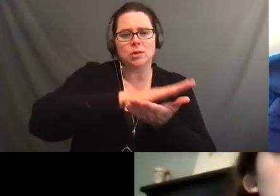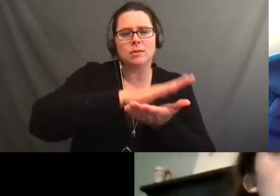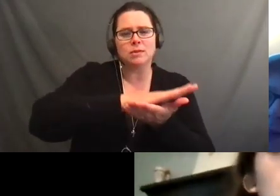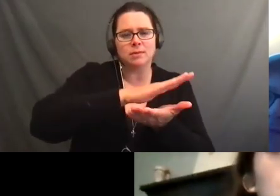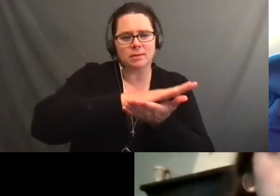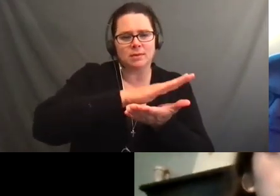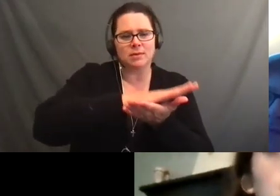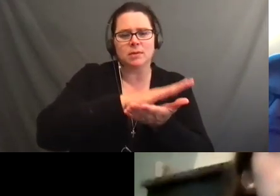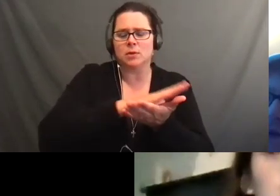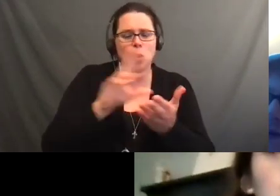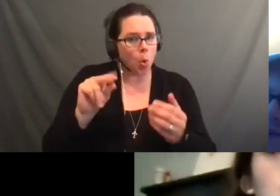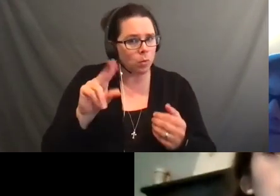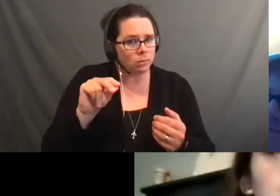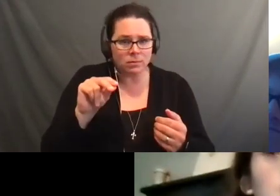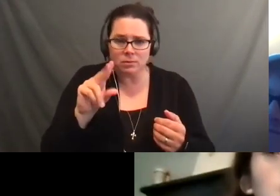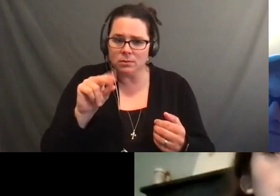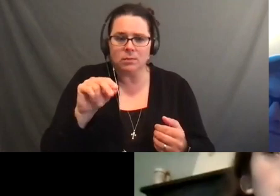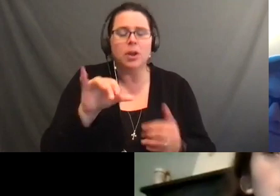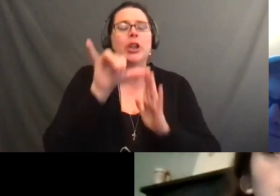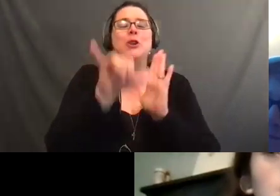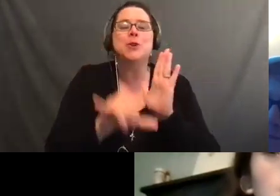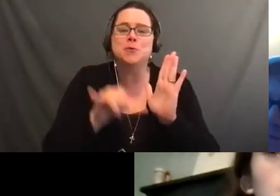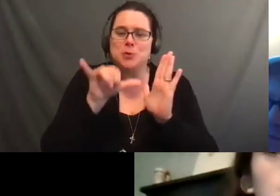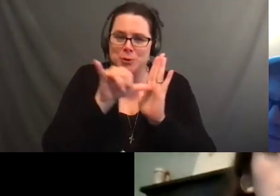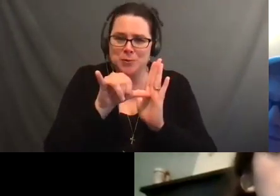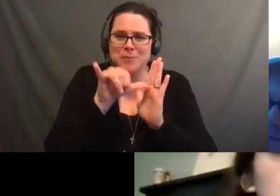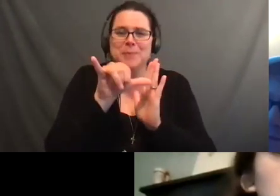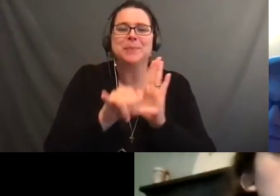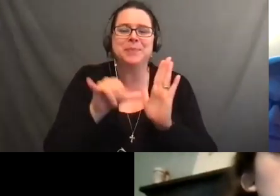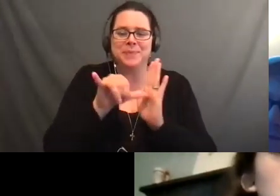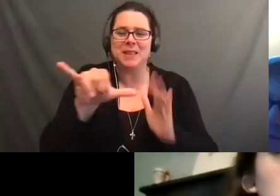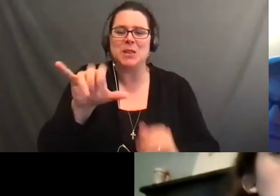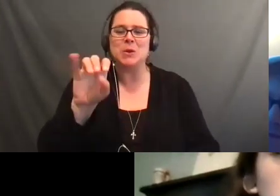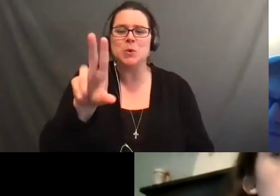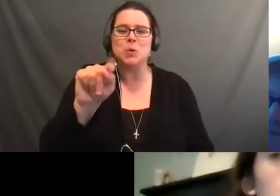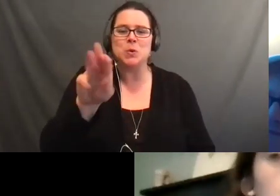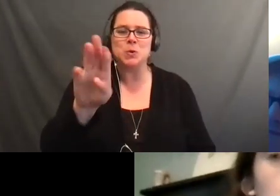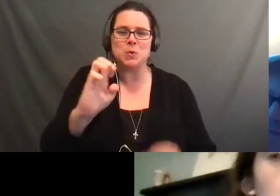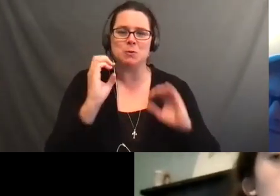Zack: No, YouTube. >> YouTube.